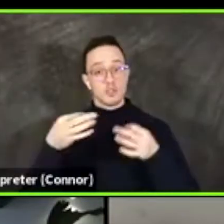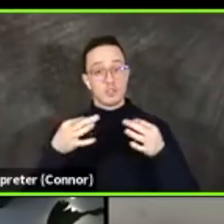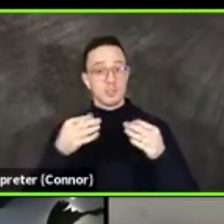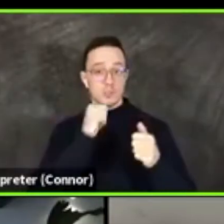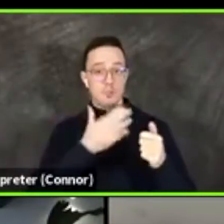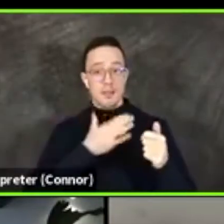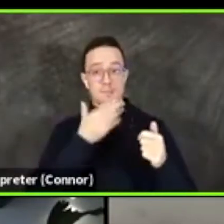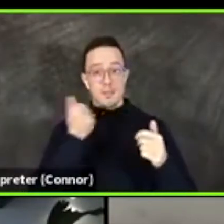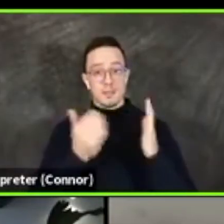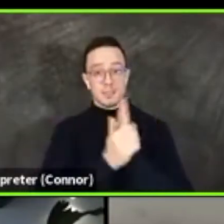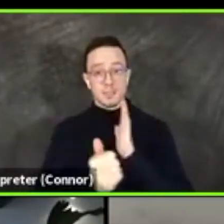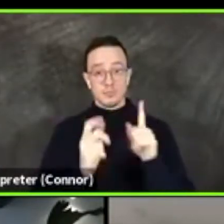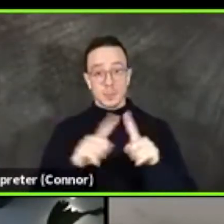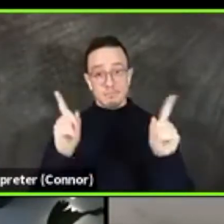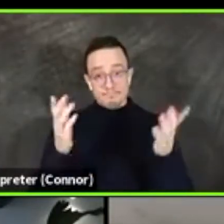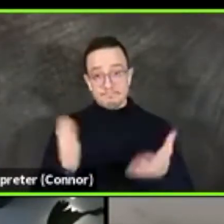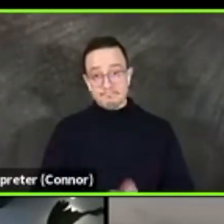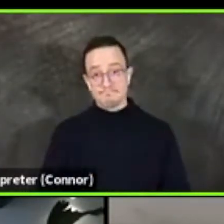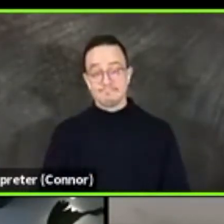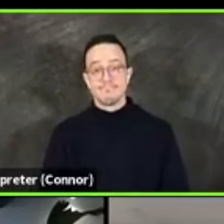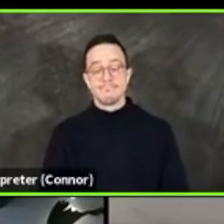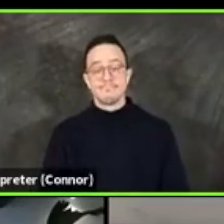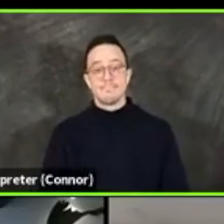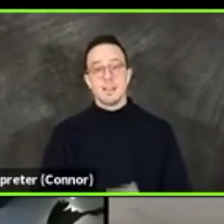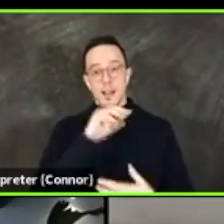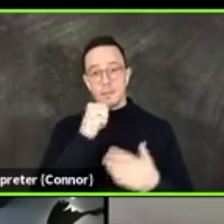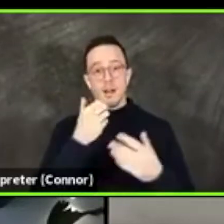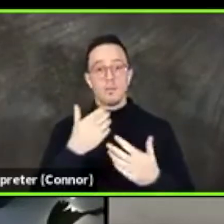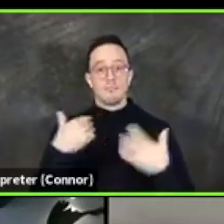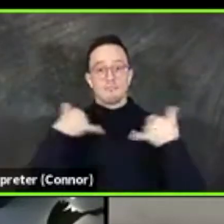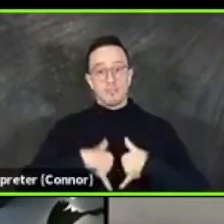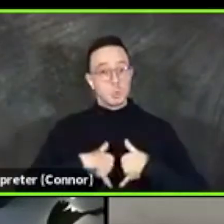I'M NOT WEARING A SUIT. I'M WEARING A -- I'M WEARING A COLLARED